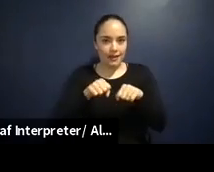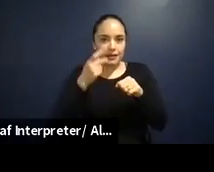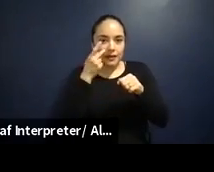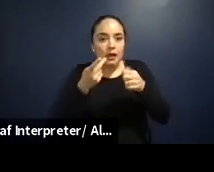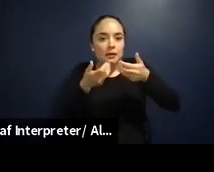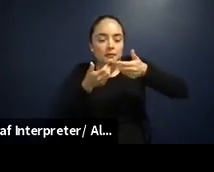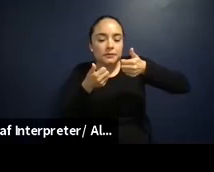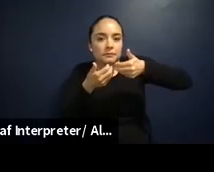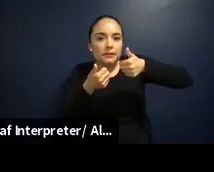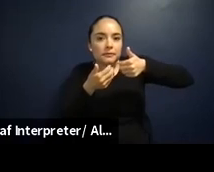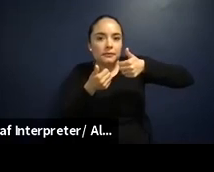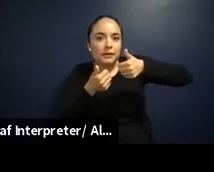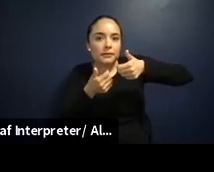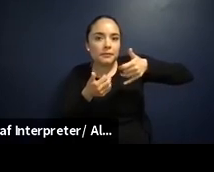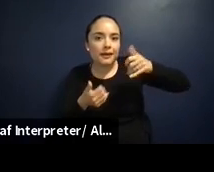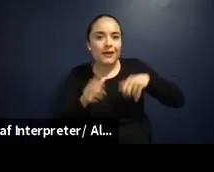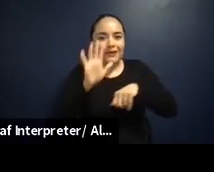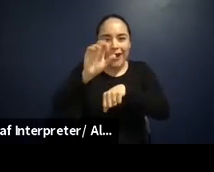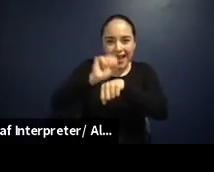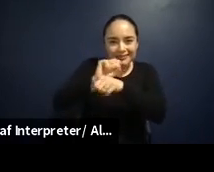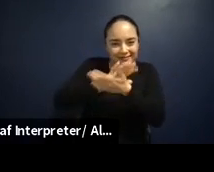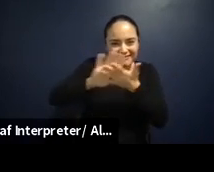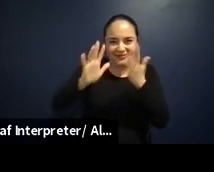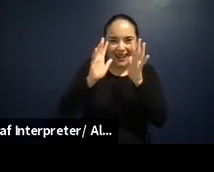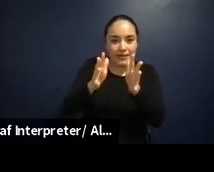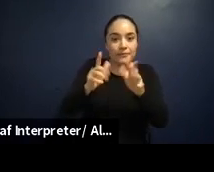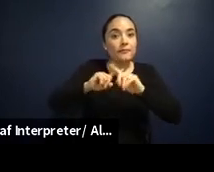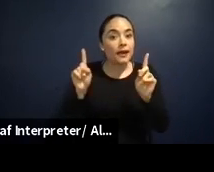but it's almost like a book, or a bunch of pieces of paper that are put together,